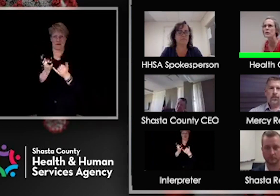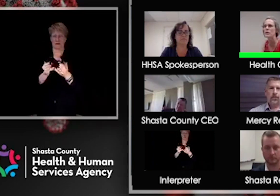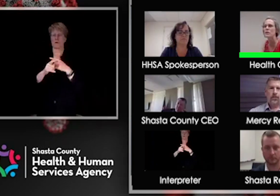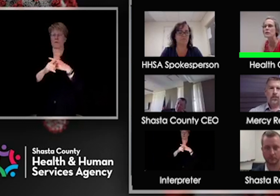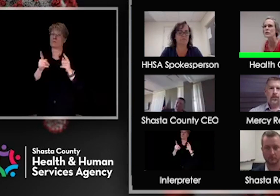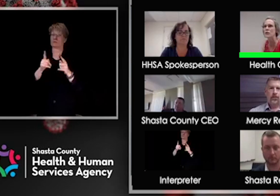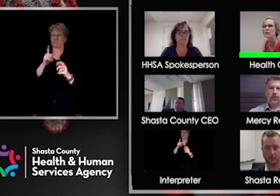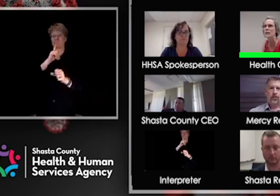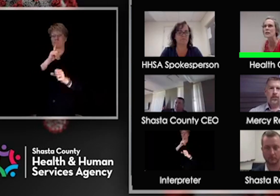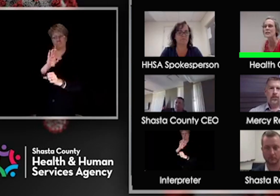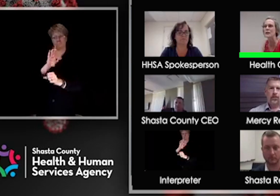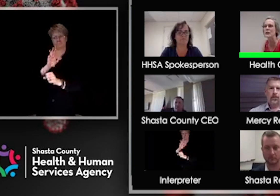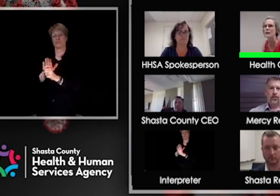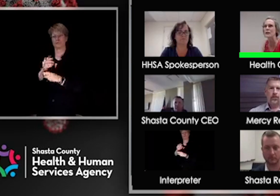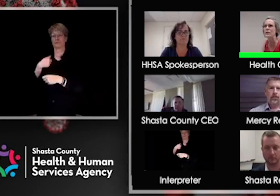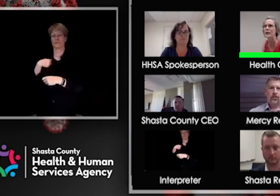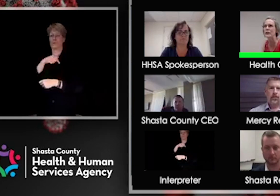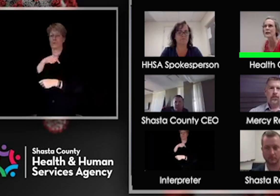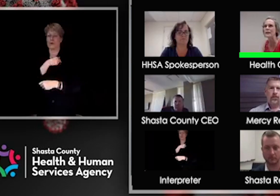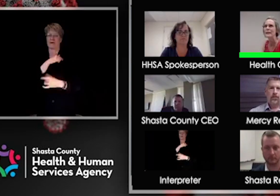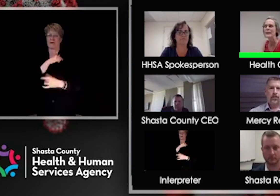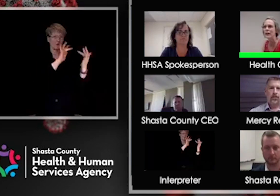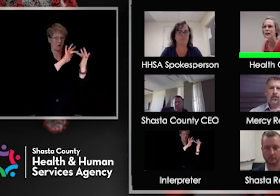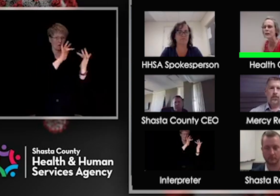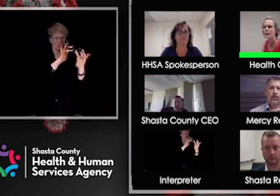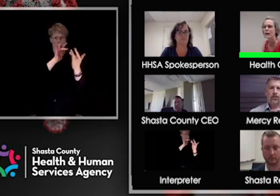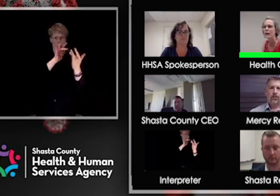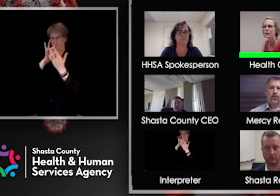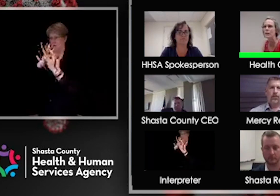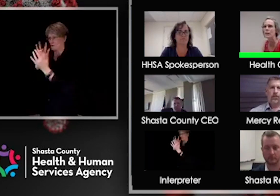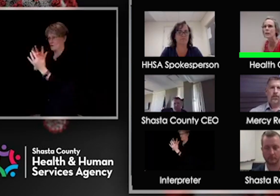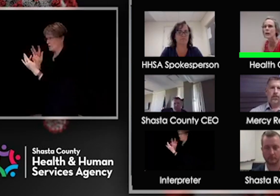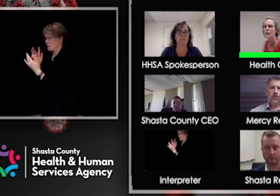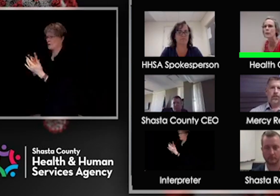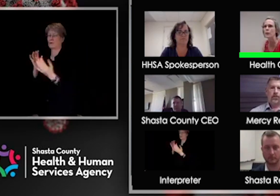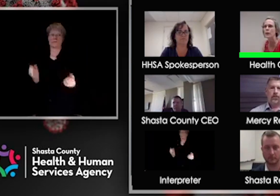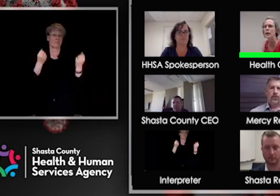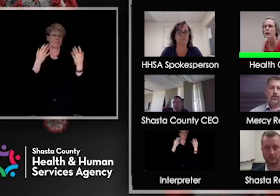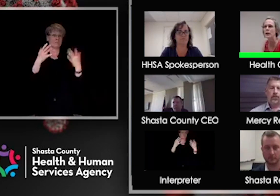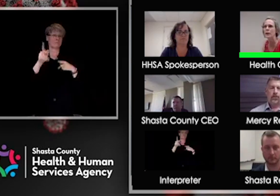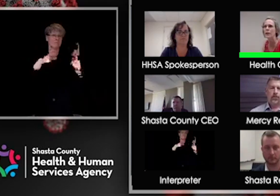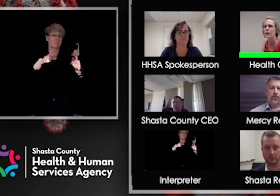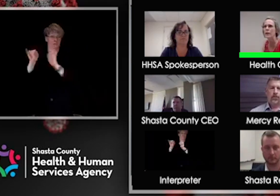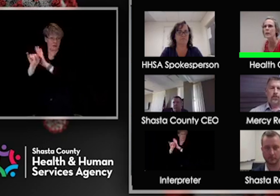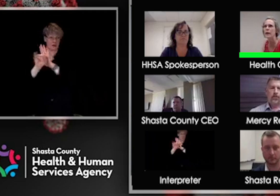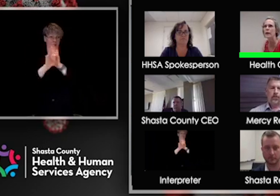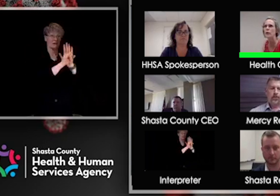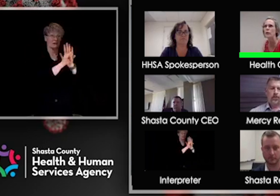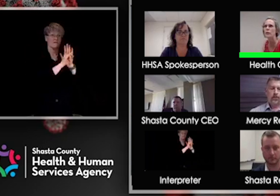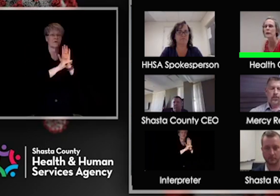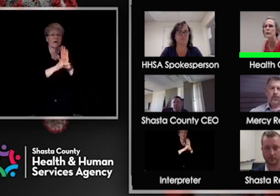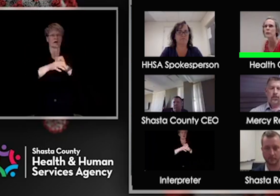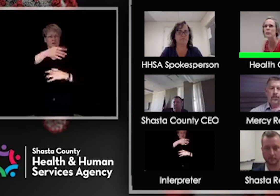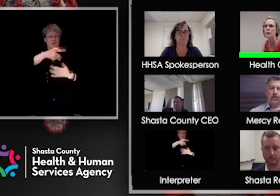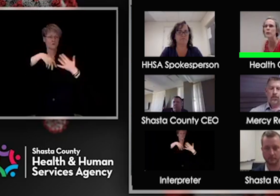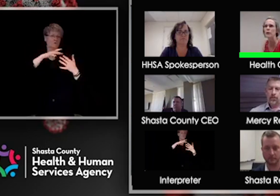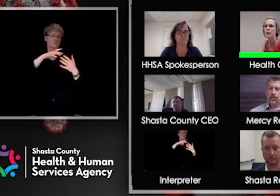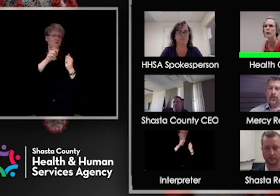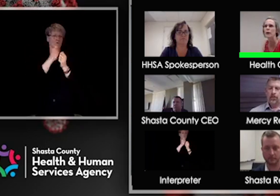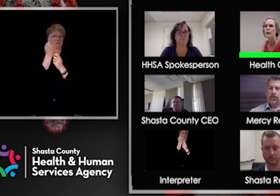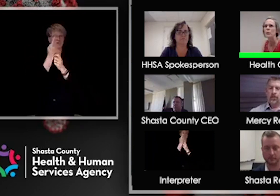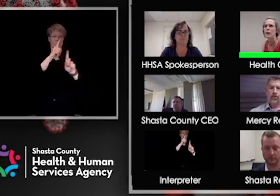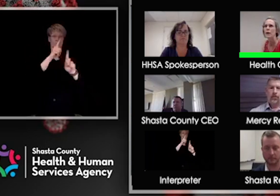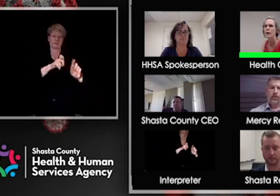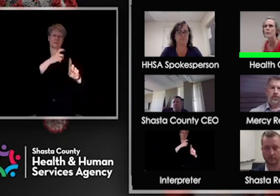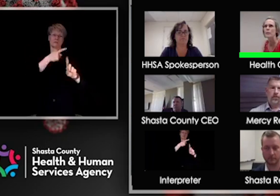many of those contacts that we’ve identified and have communicated with them and would